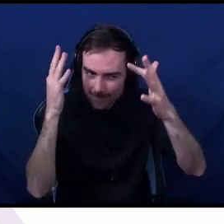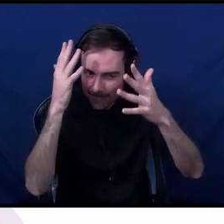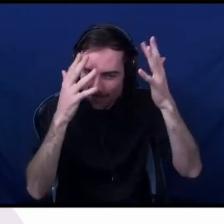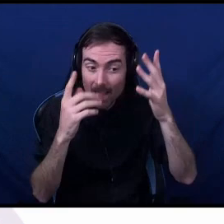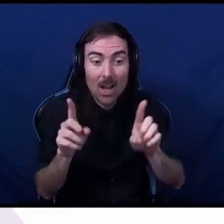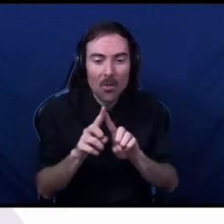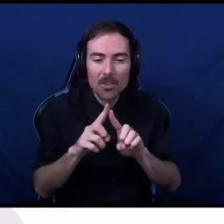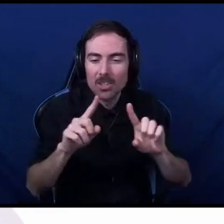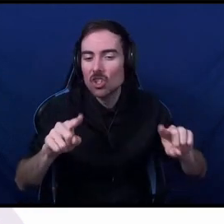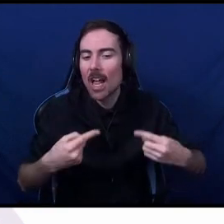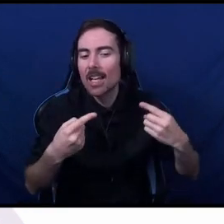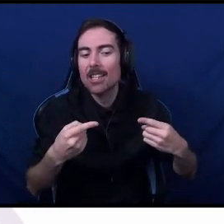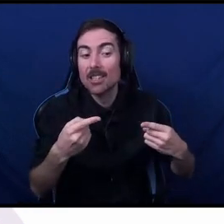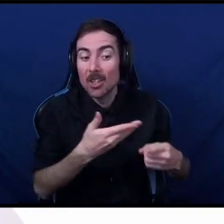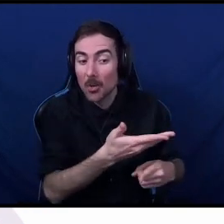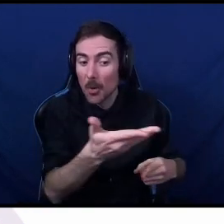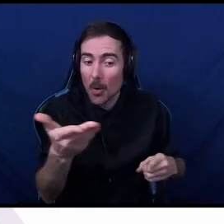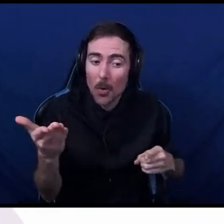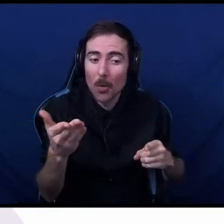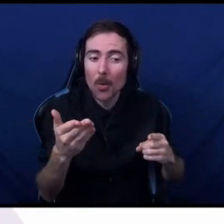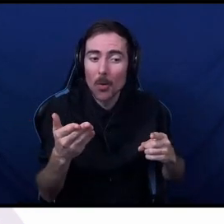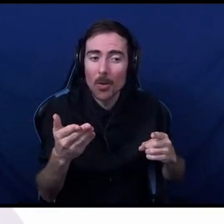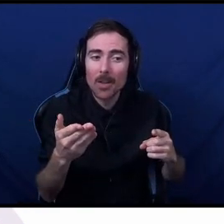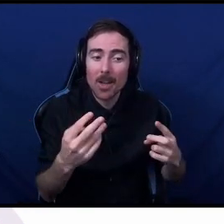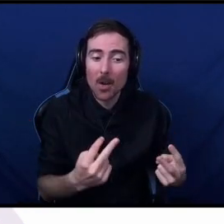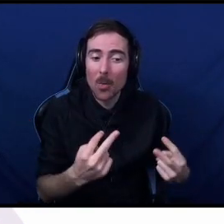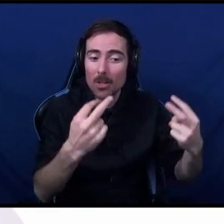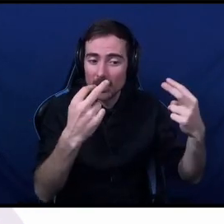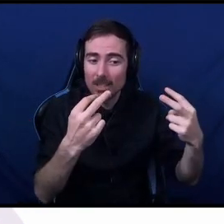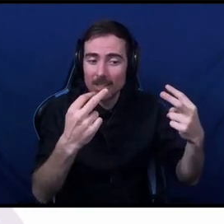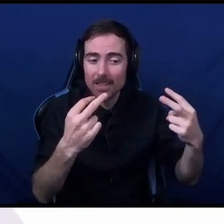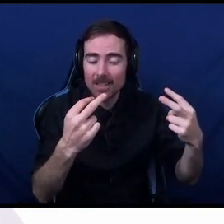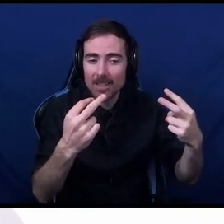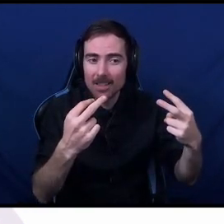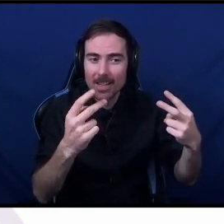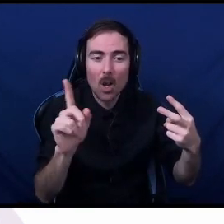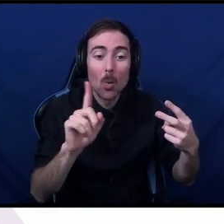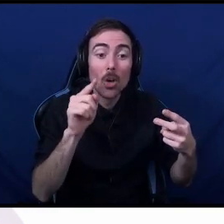today, everyone virtually, around what you can do in your day to day of work,